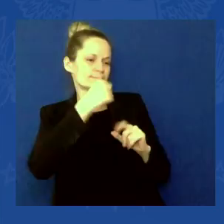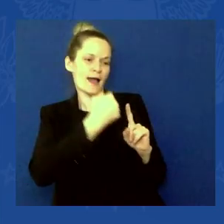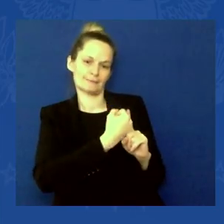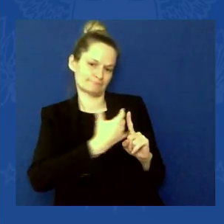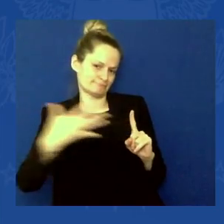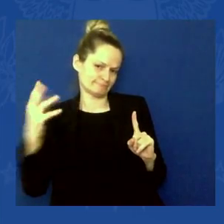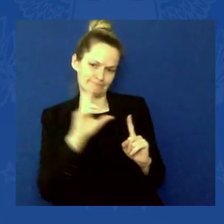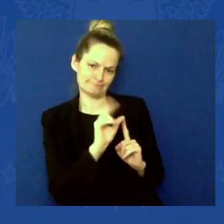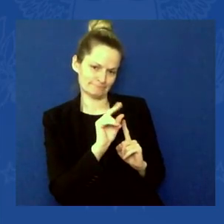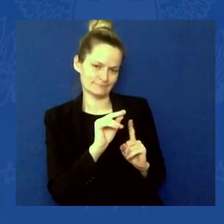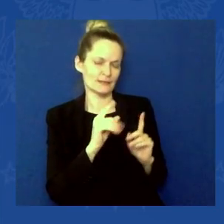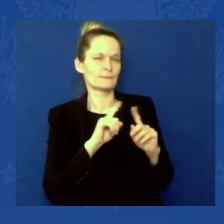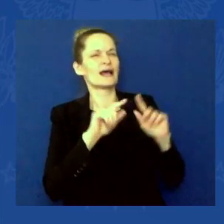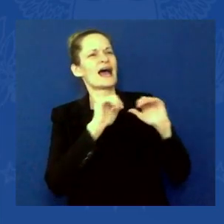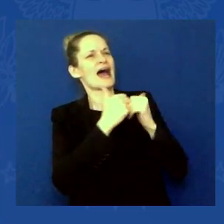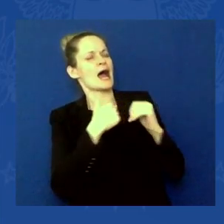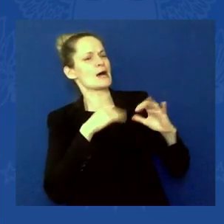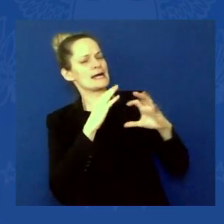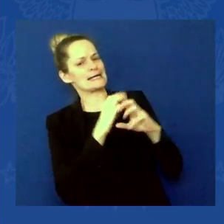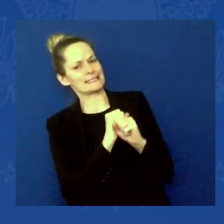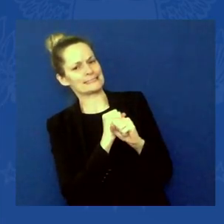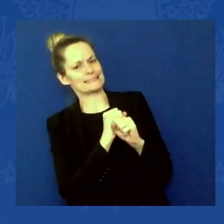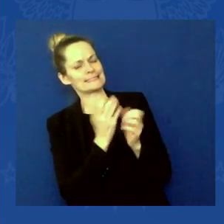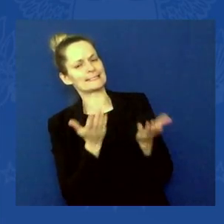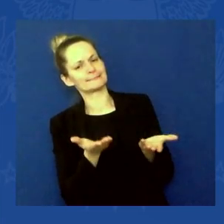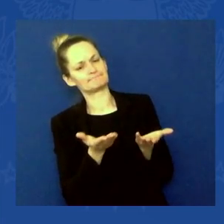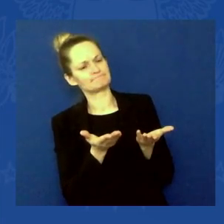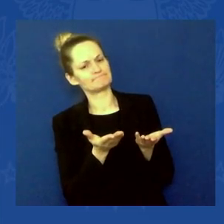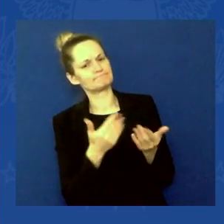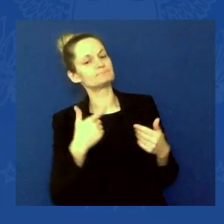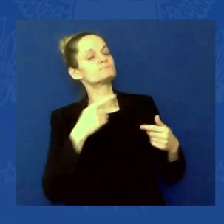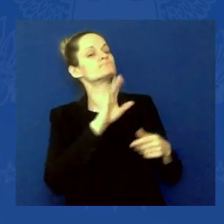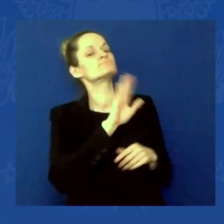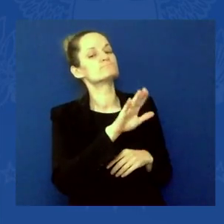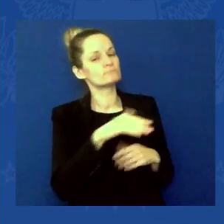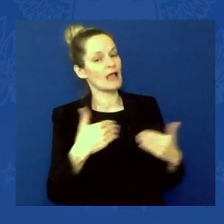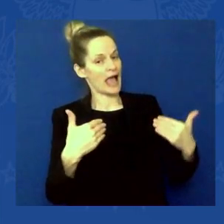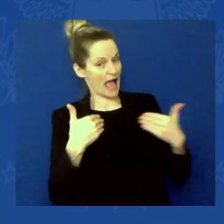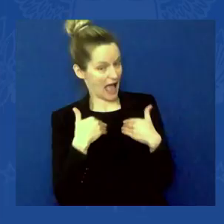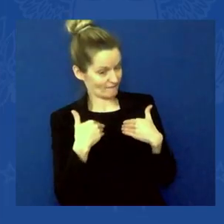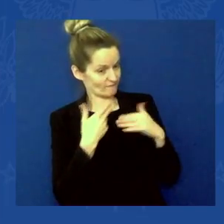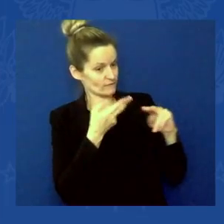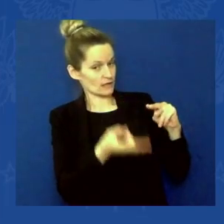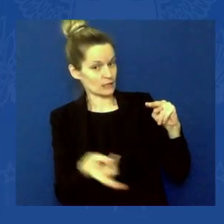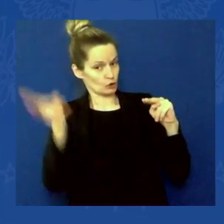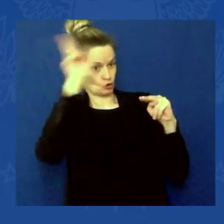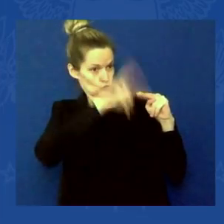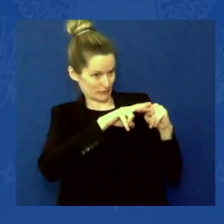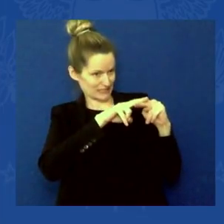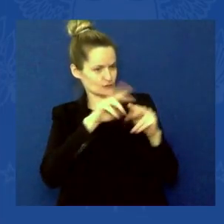increased rational access to the airport, where more folk can get there more safely.